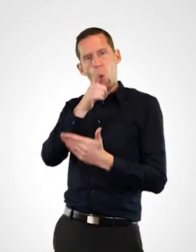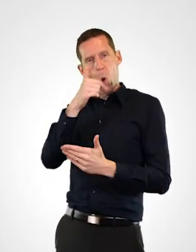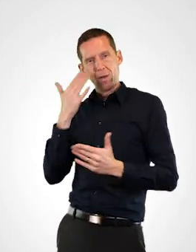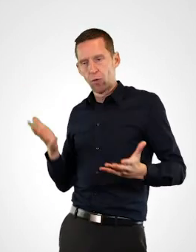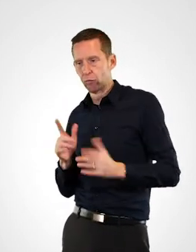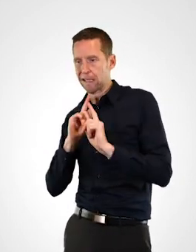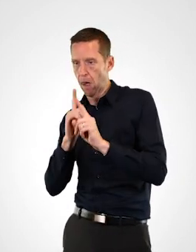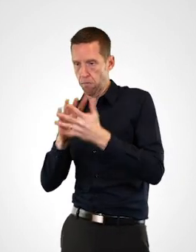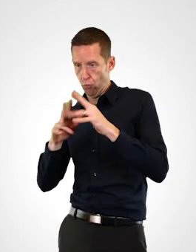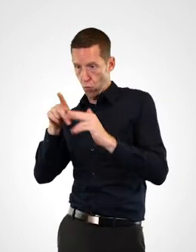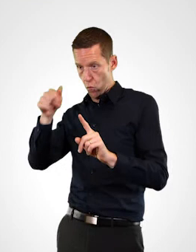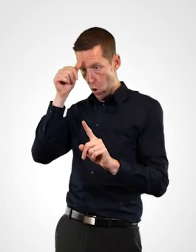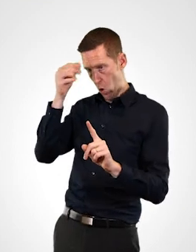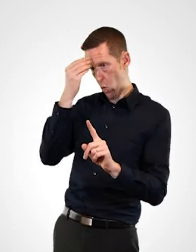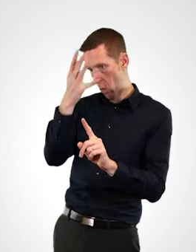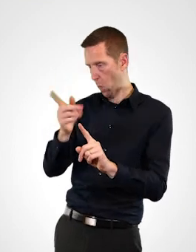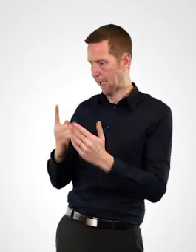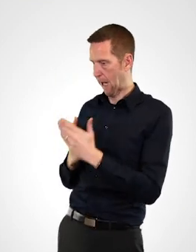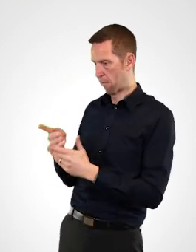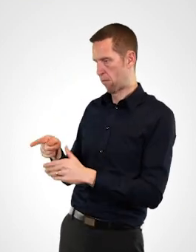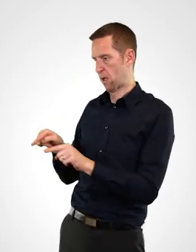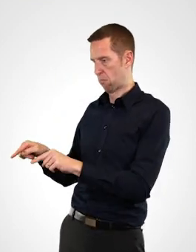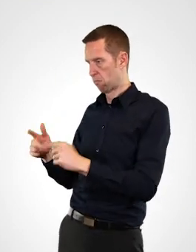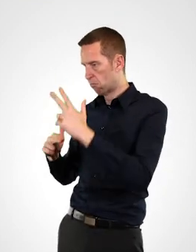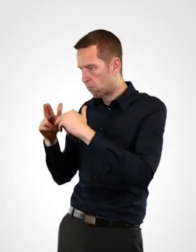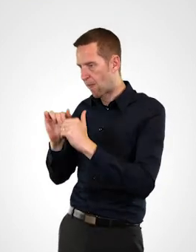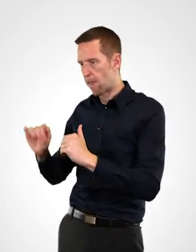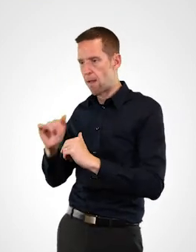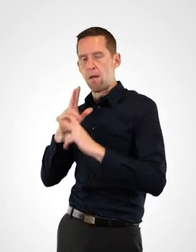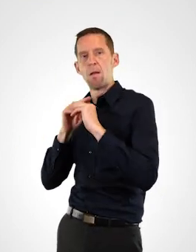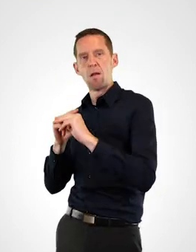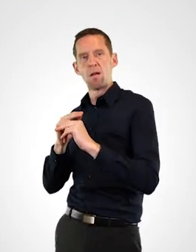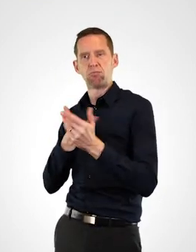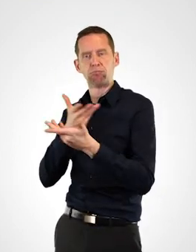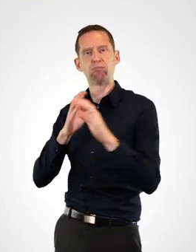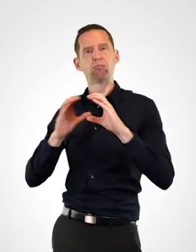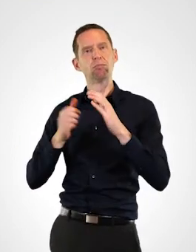and encouraging them to be aware of what's going on with the child's development.